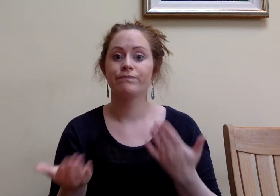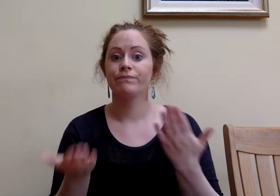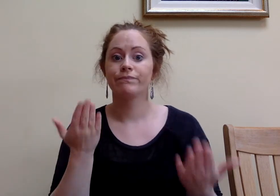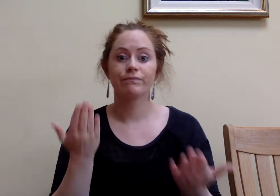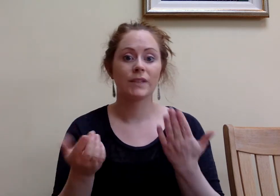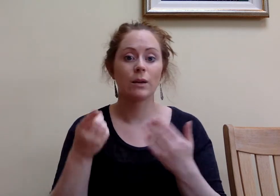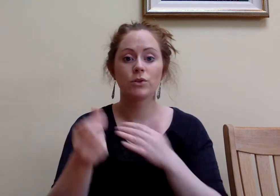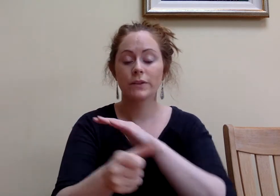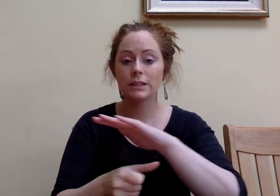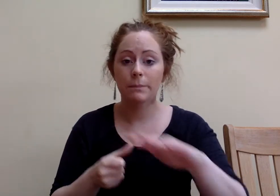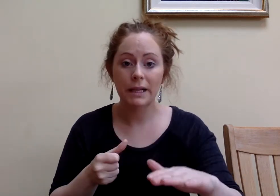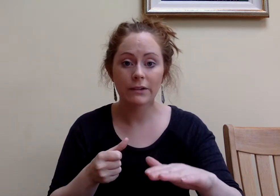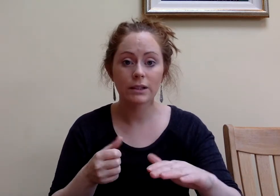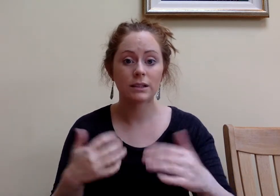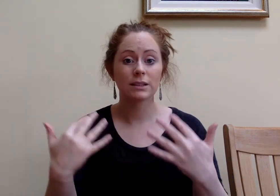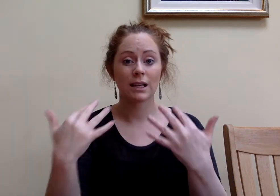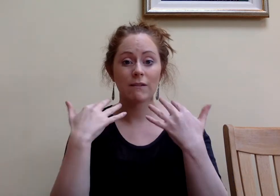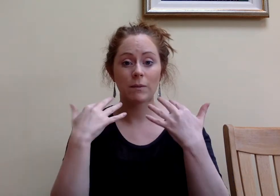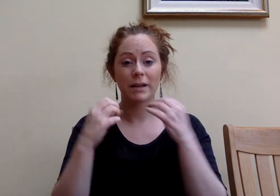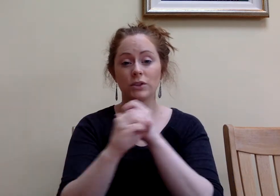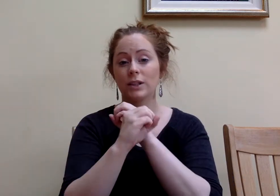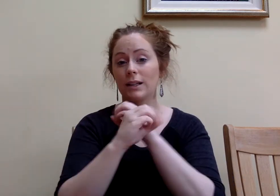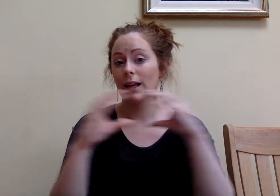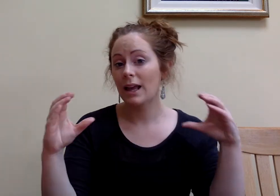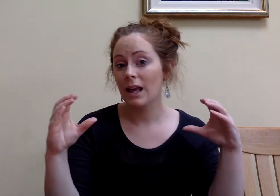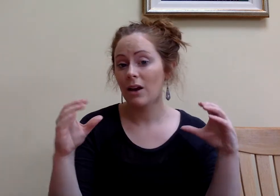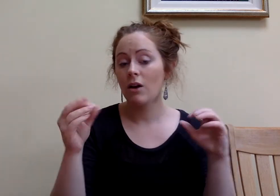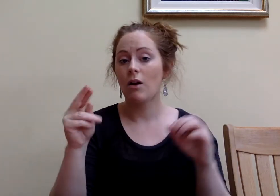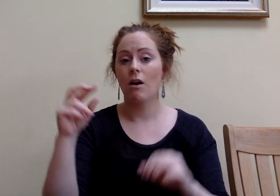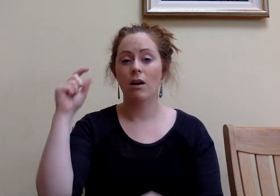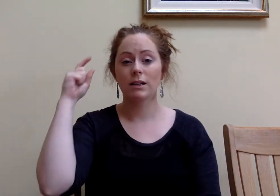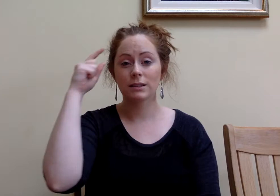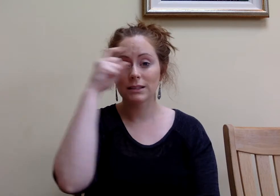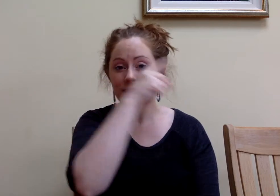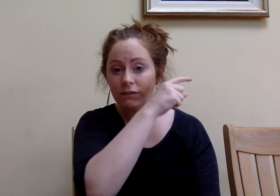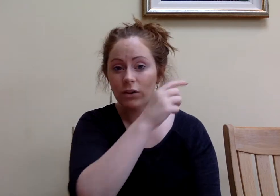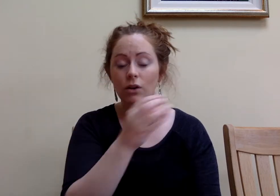How was your experience accessing that kind of information? Was the information clear to you or was it difficult to access?